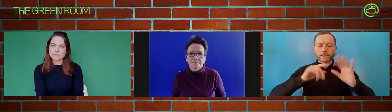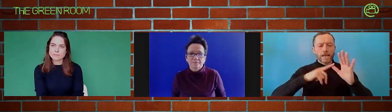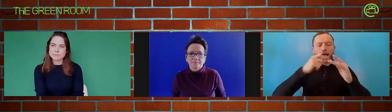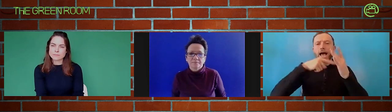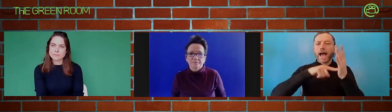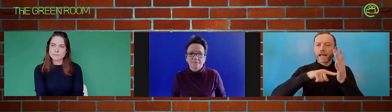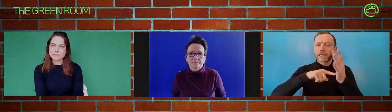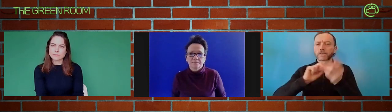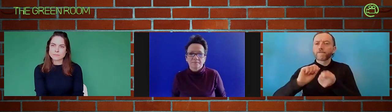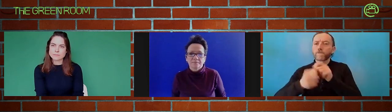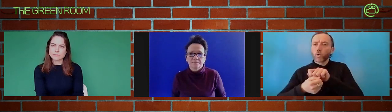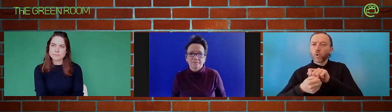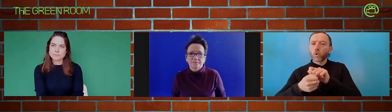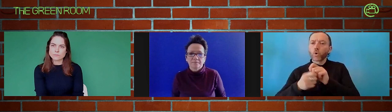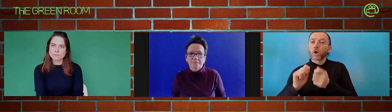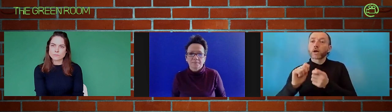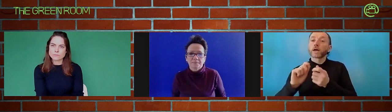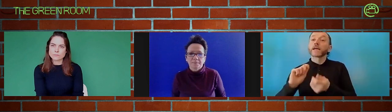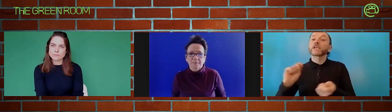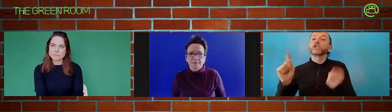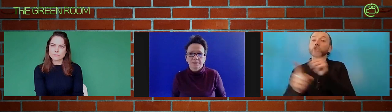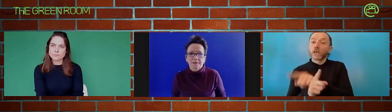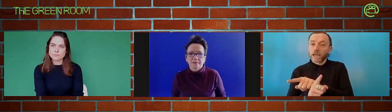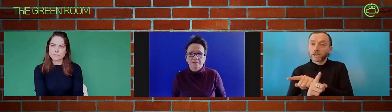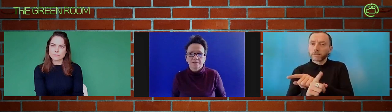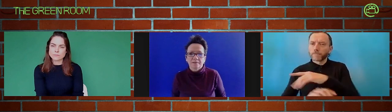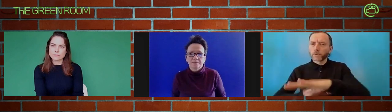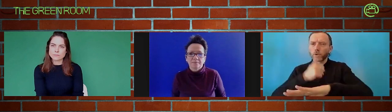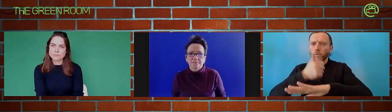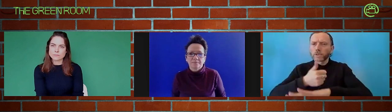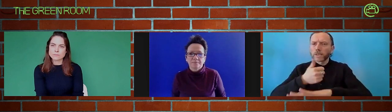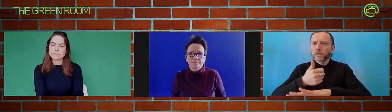which was set up by a man called